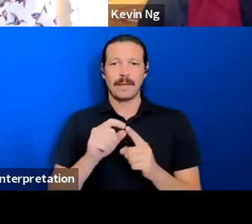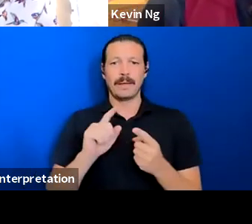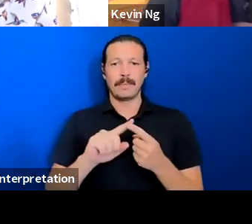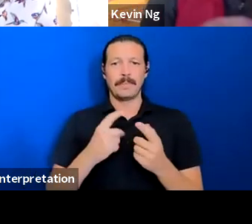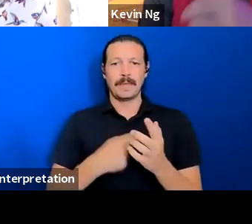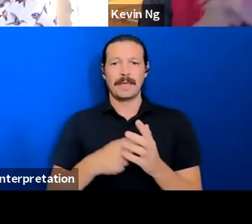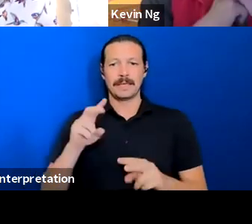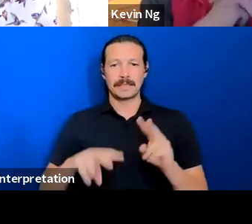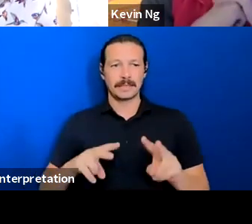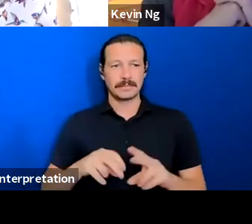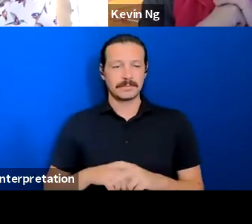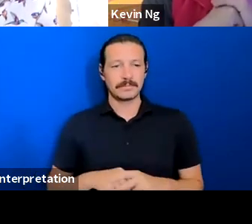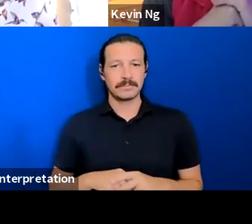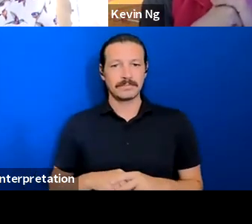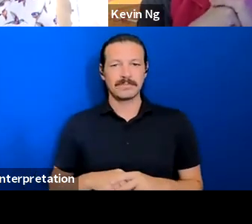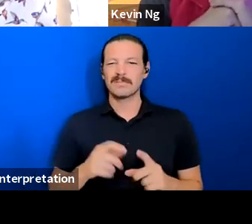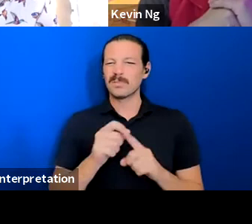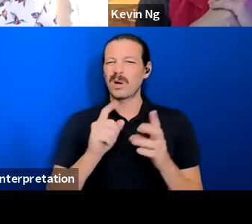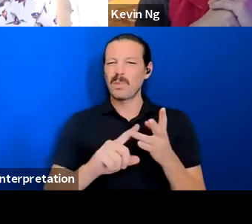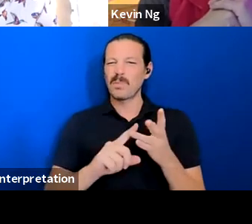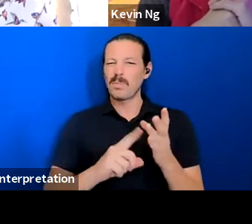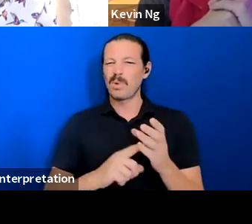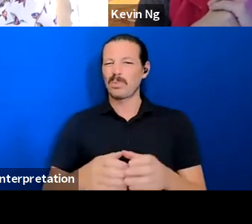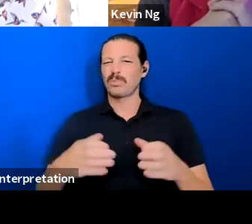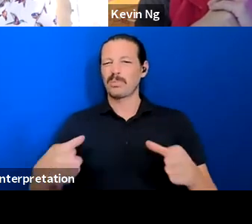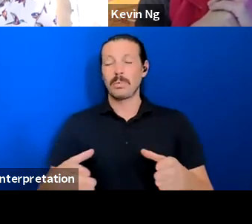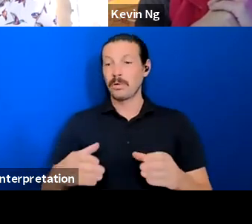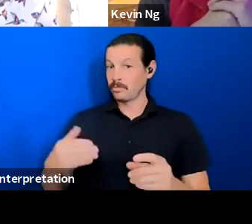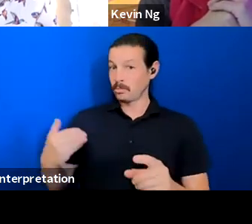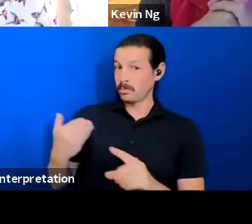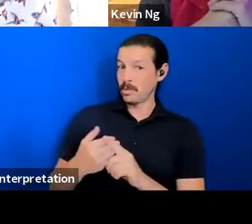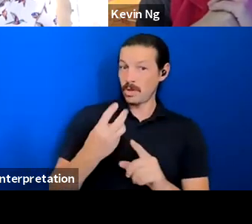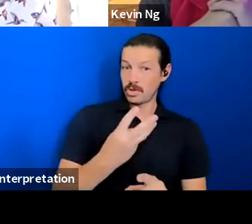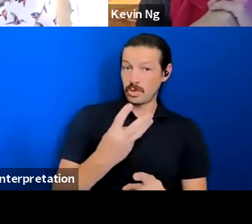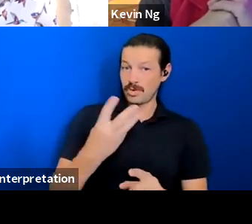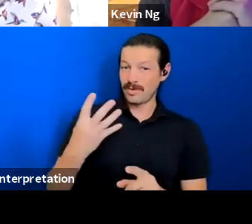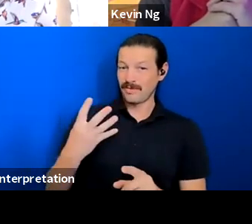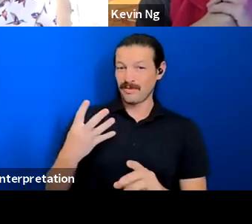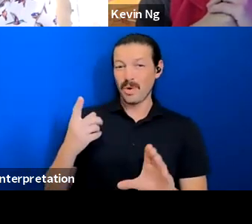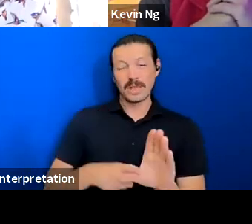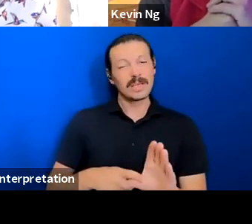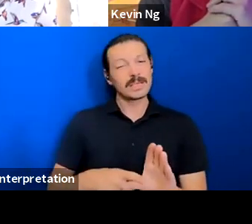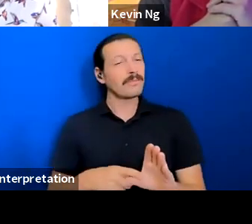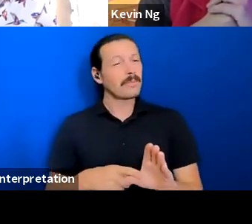the last 3 to 4 years. Not all of those peers will get the chance to assess in this current term